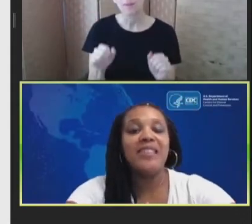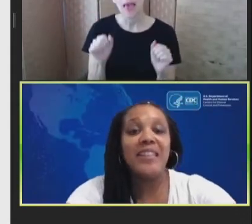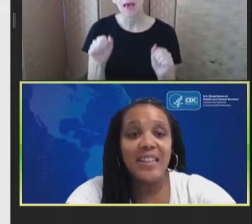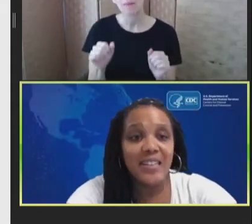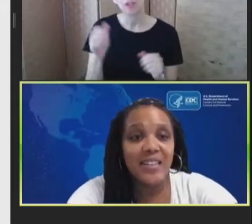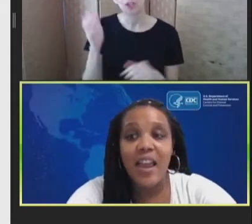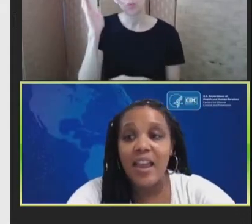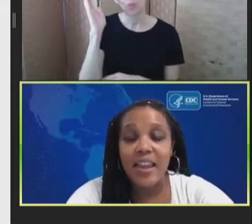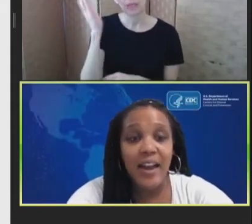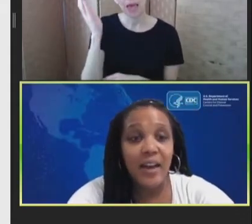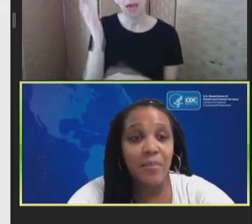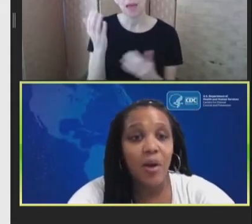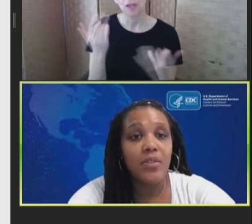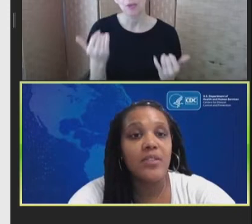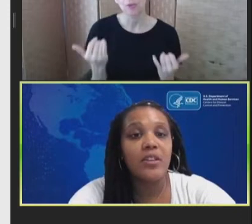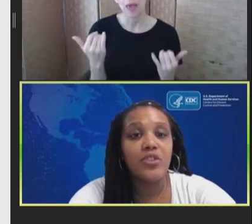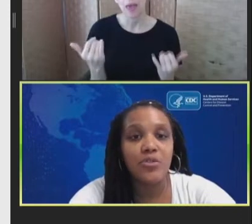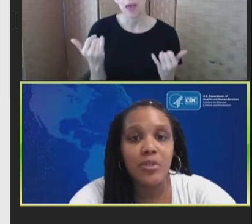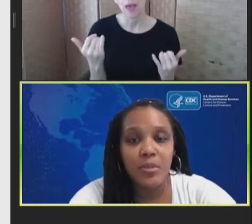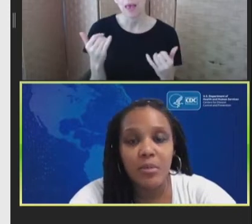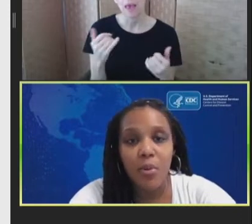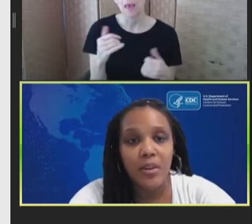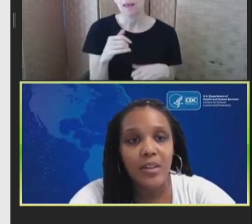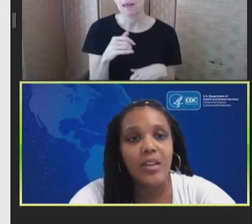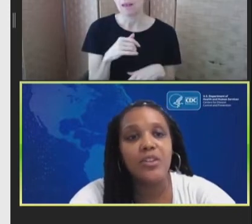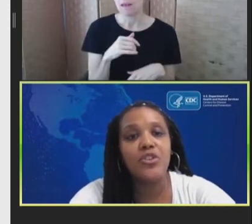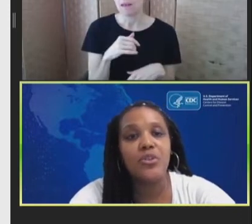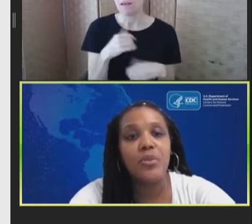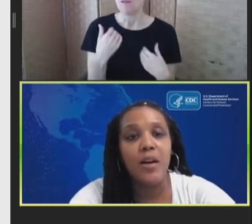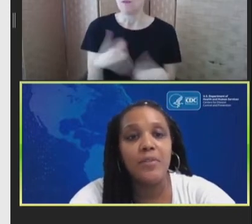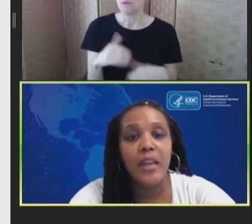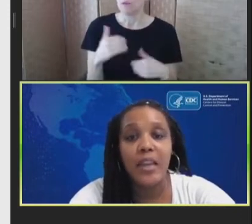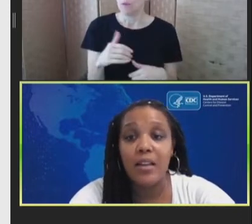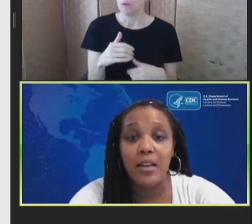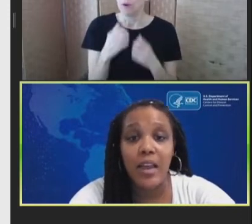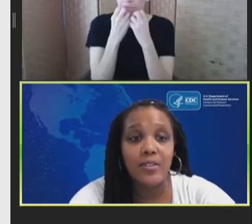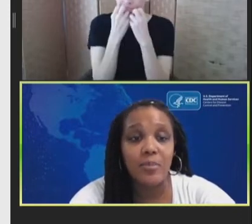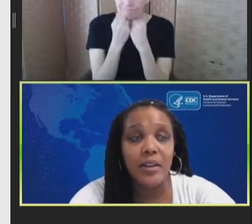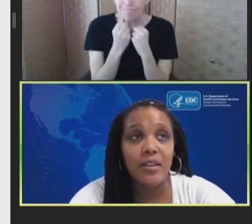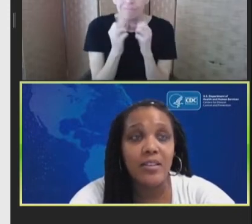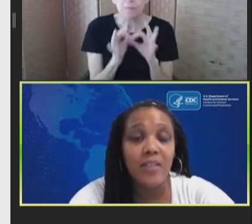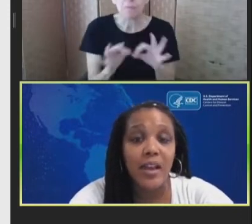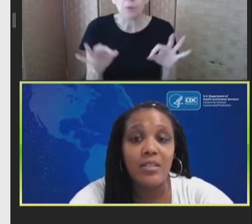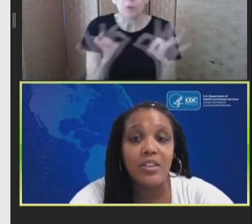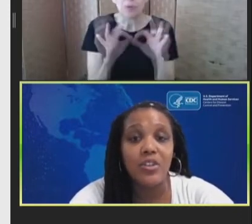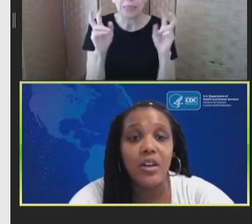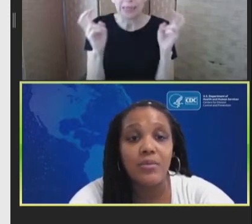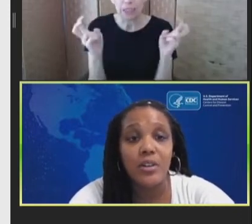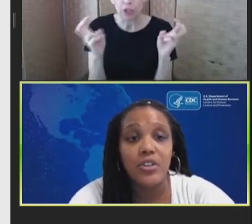today on this extremely poignant issue of taking a look at disparities and vaccination coverage.